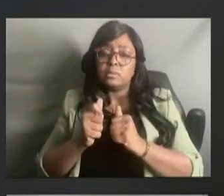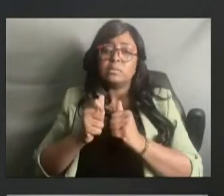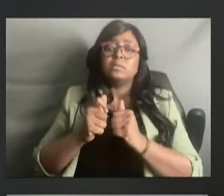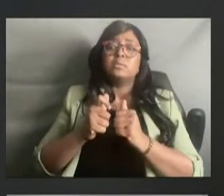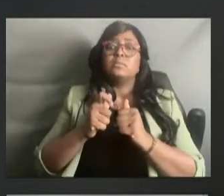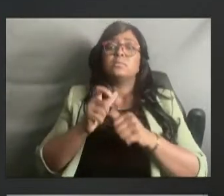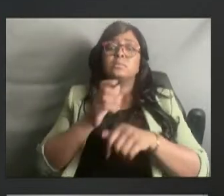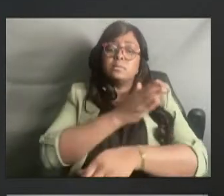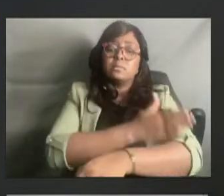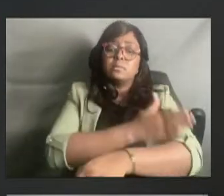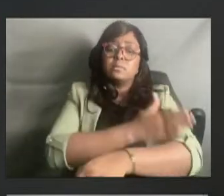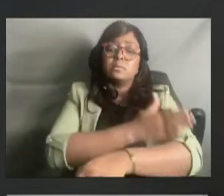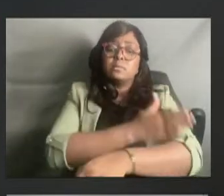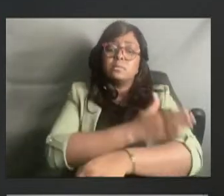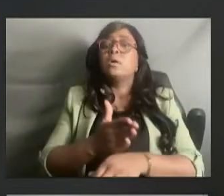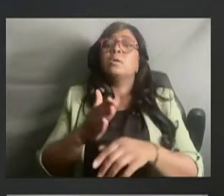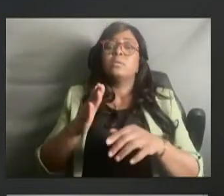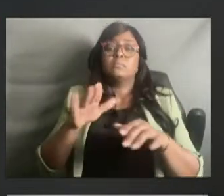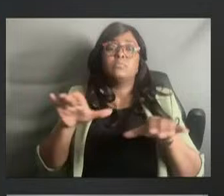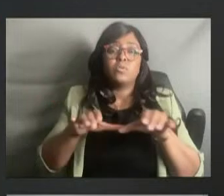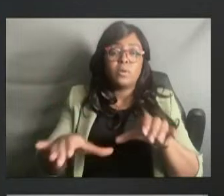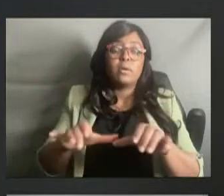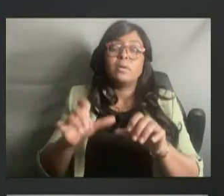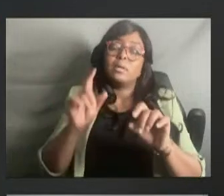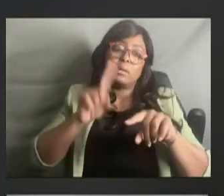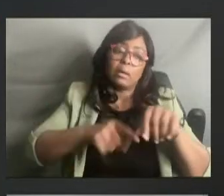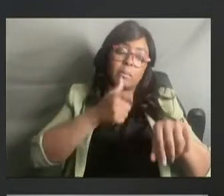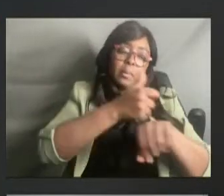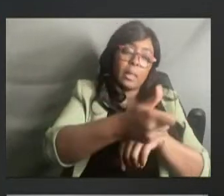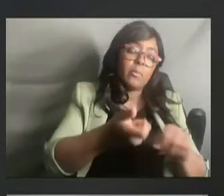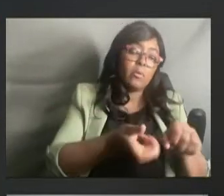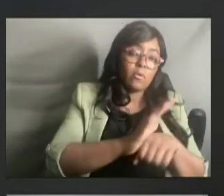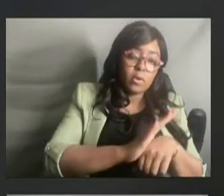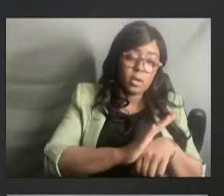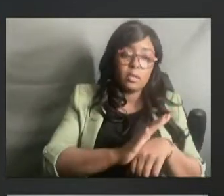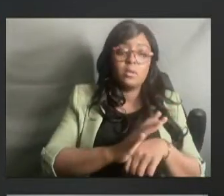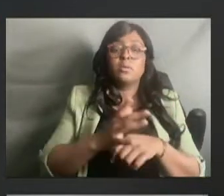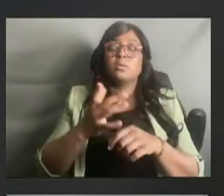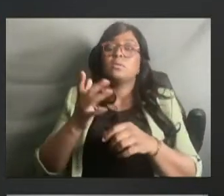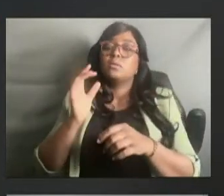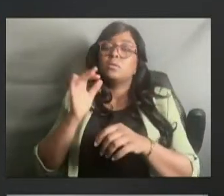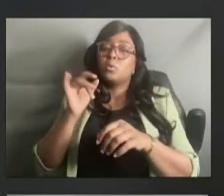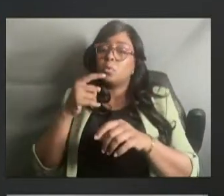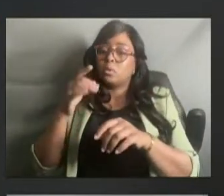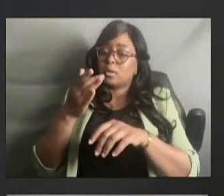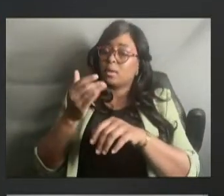performance actually predates the pandemic, and growing at a